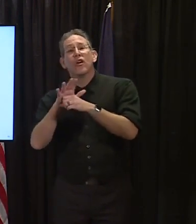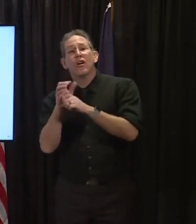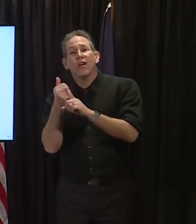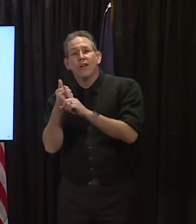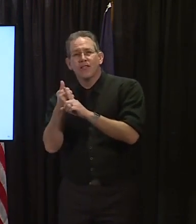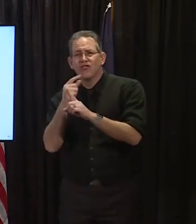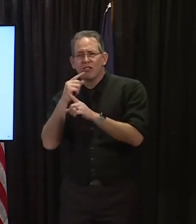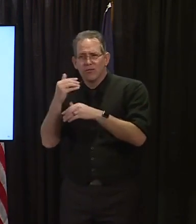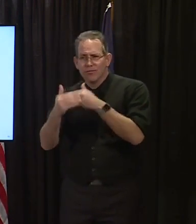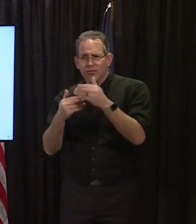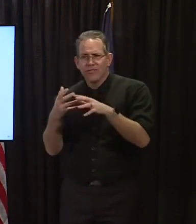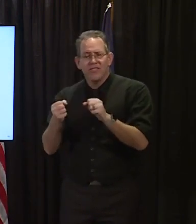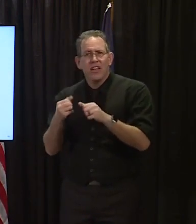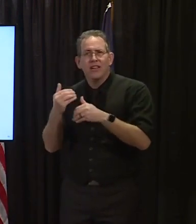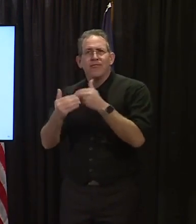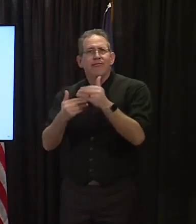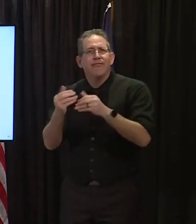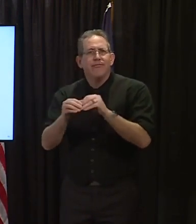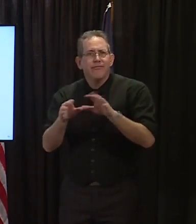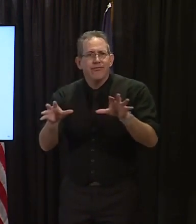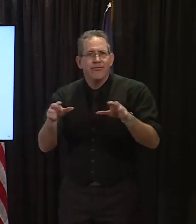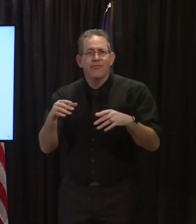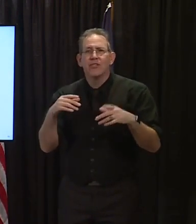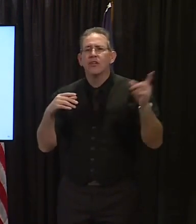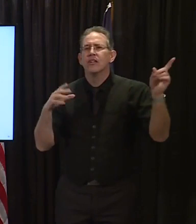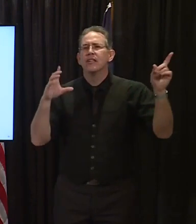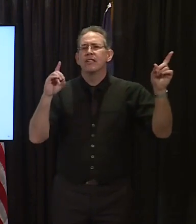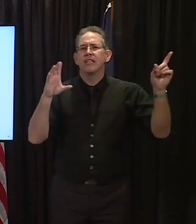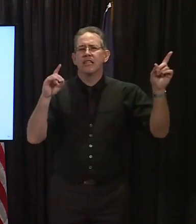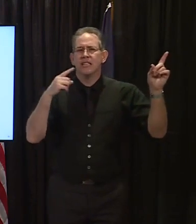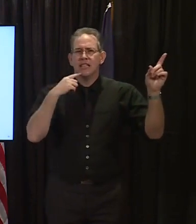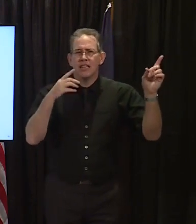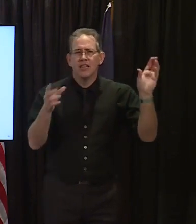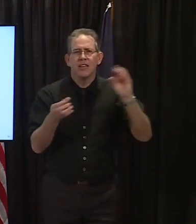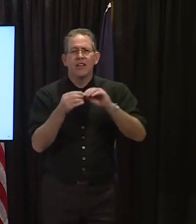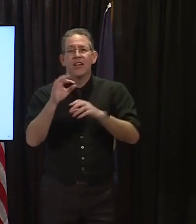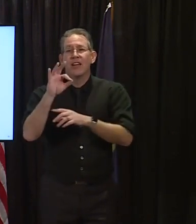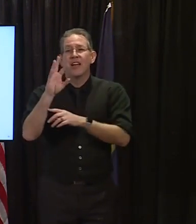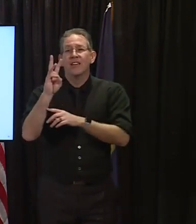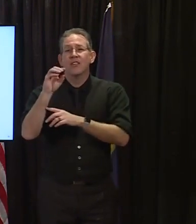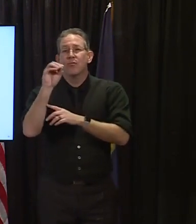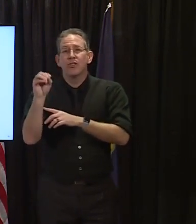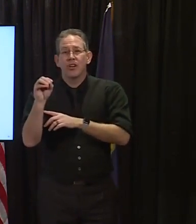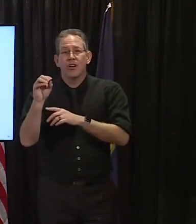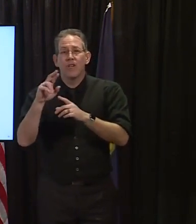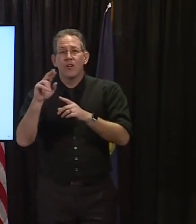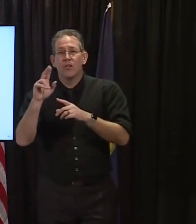The CDC now estimates that 96% of all cases in New England are omicron.